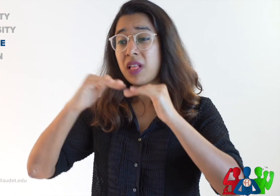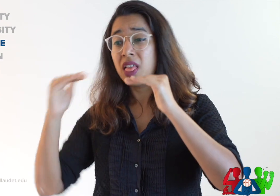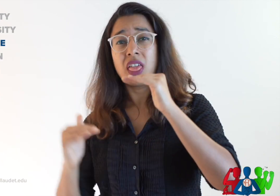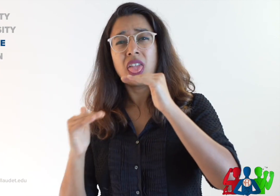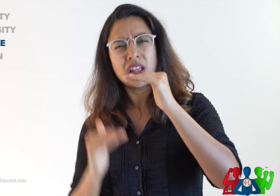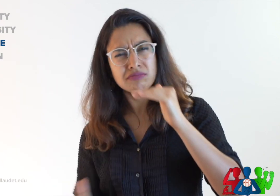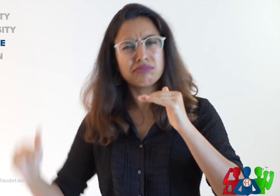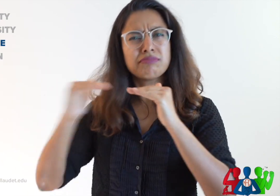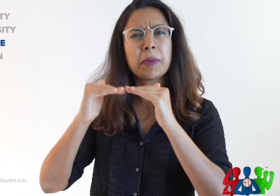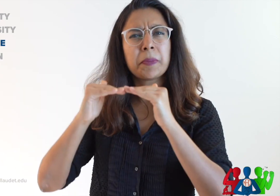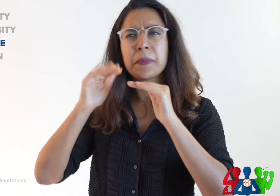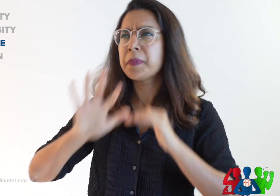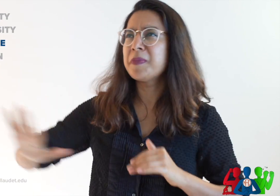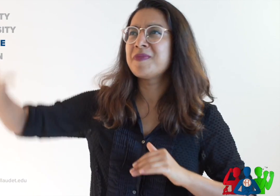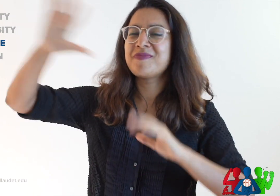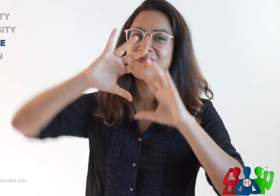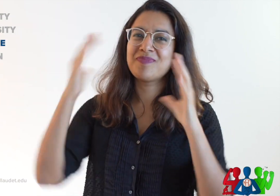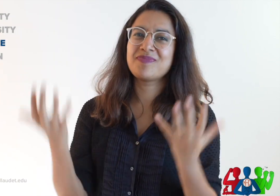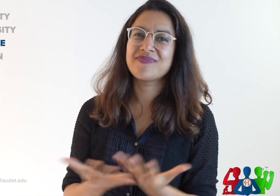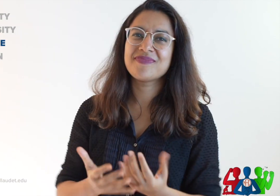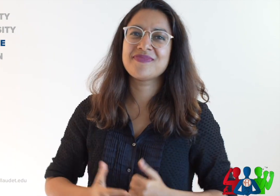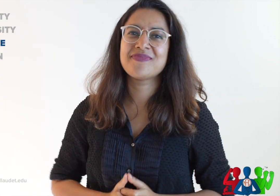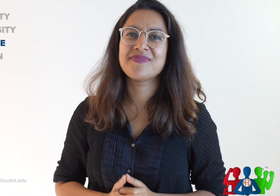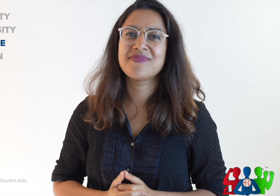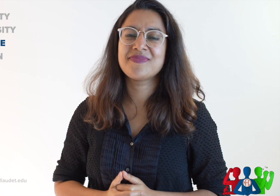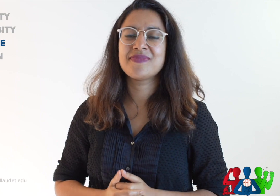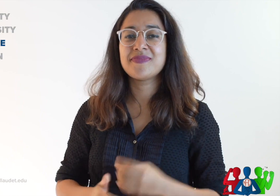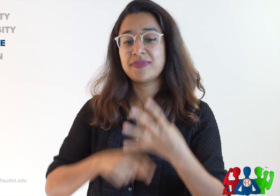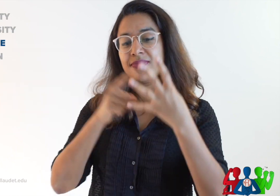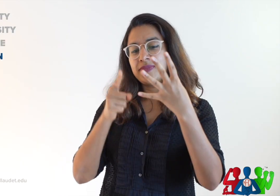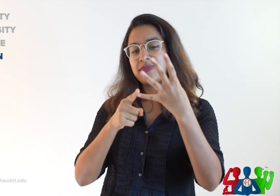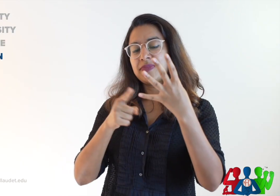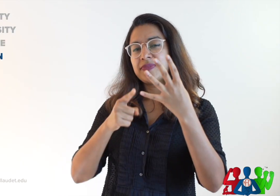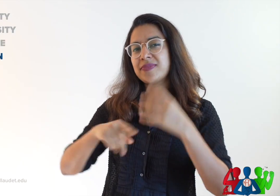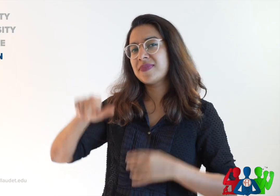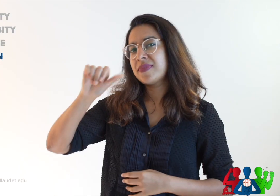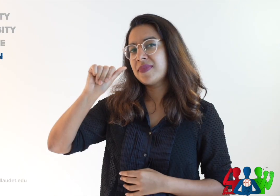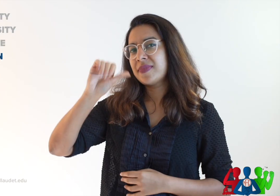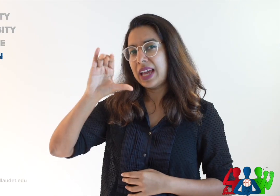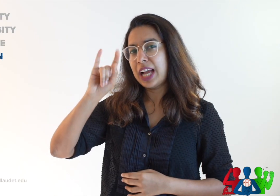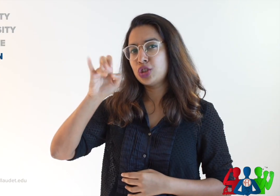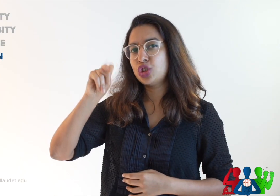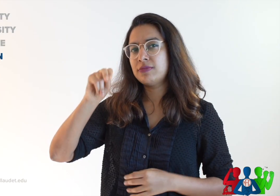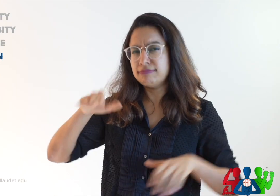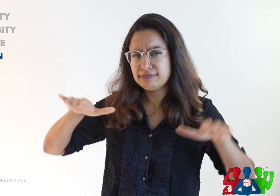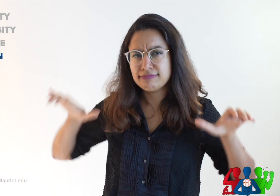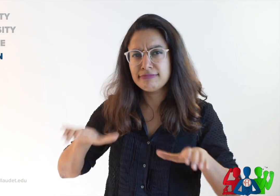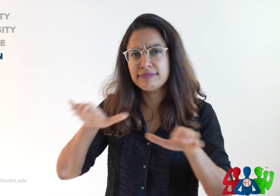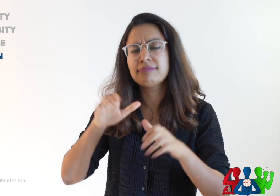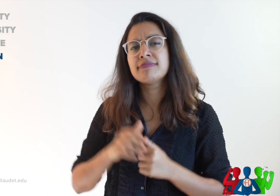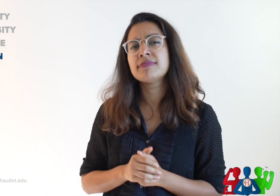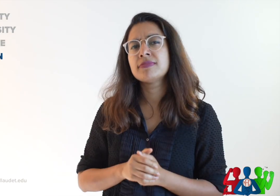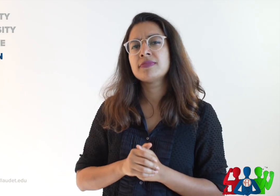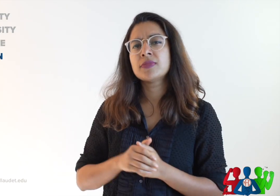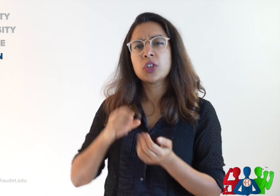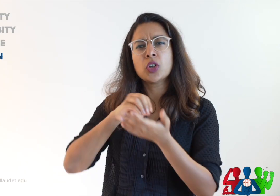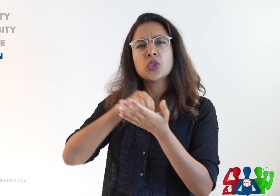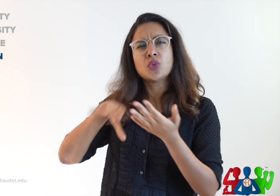They go to events that may support people of different levels and